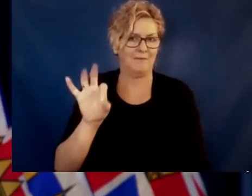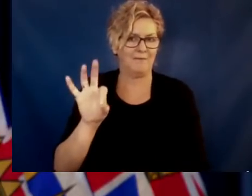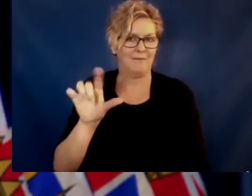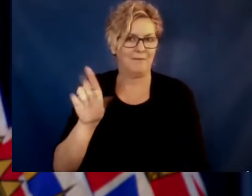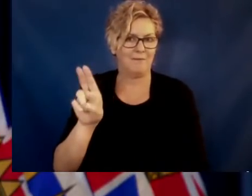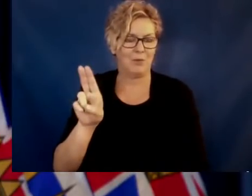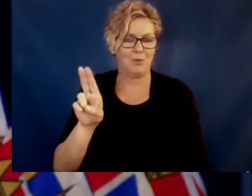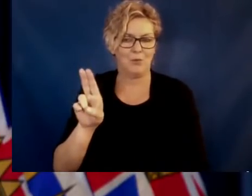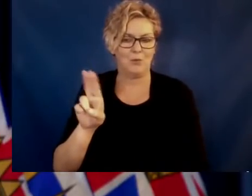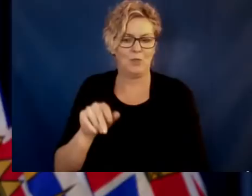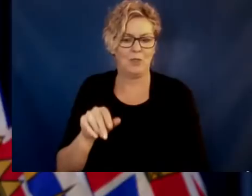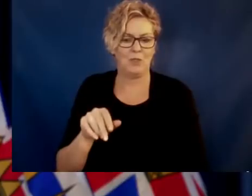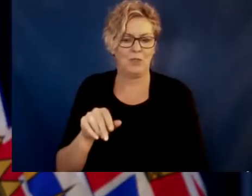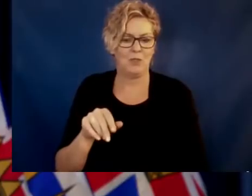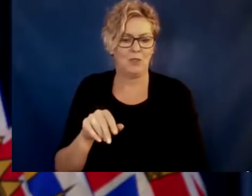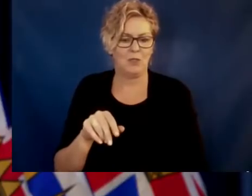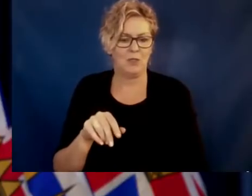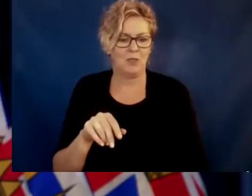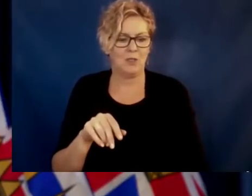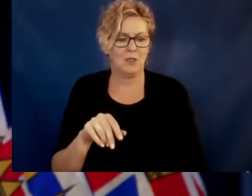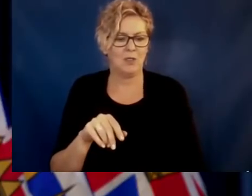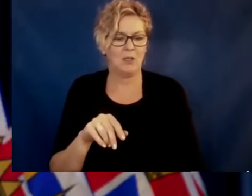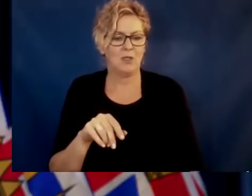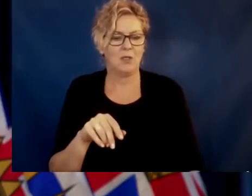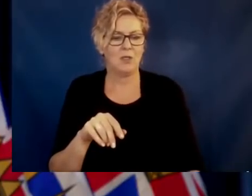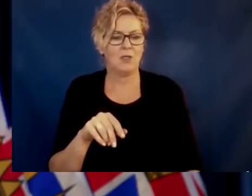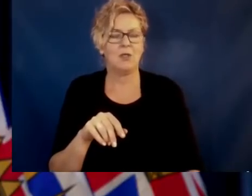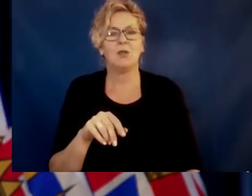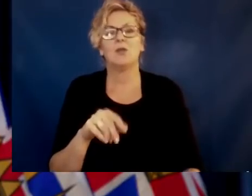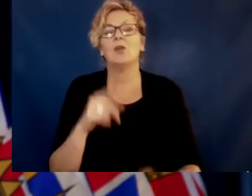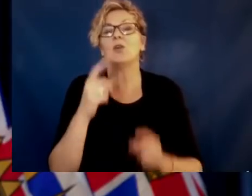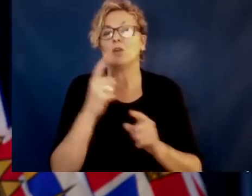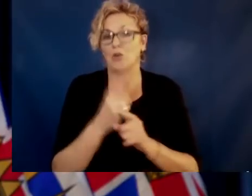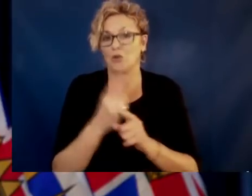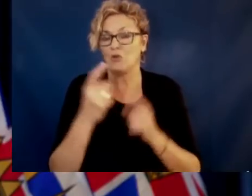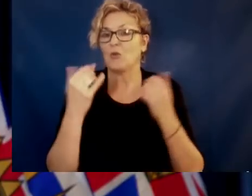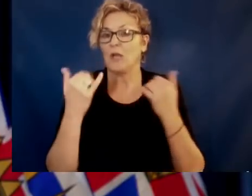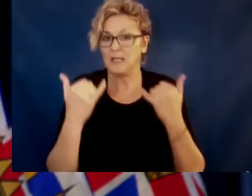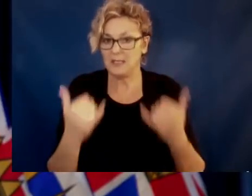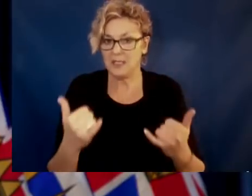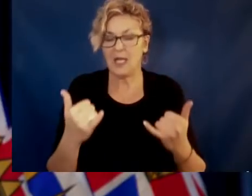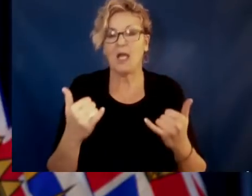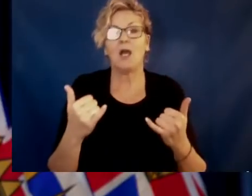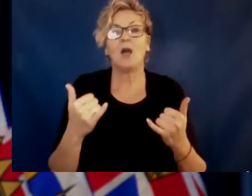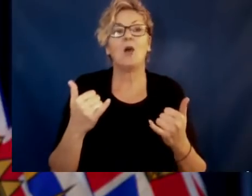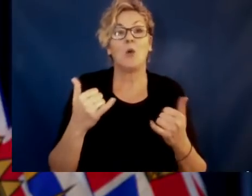assisted living. So there is not more to be bought in the public system.